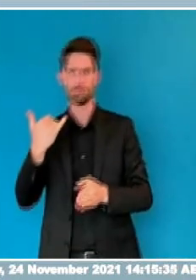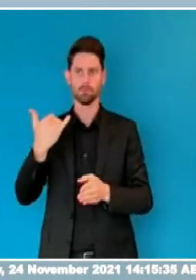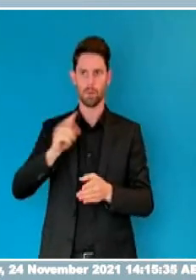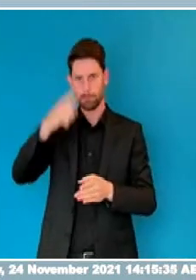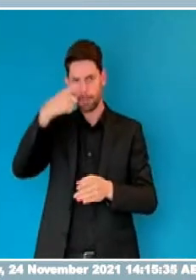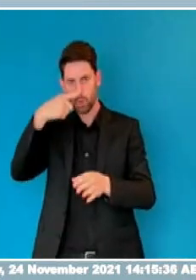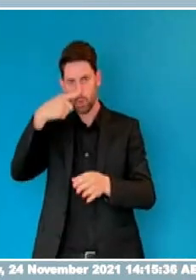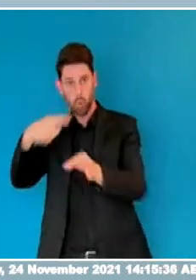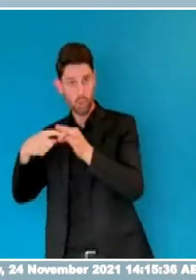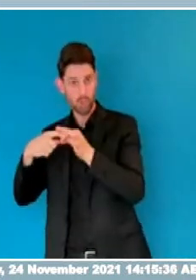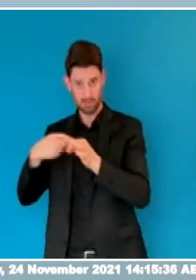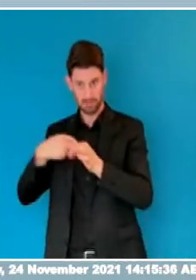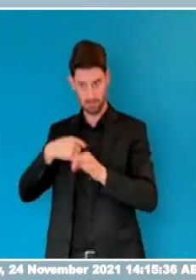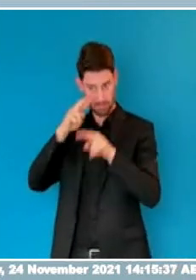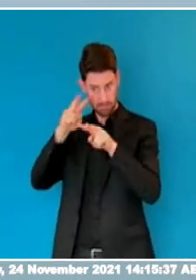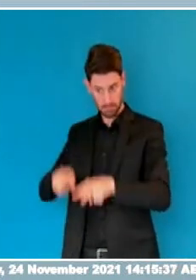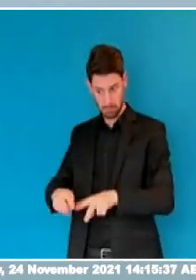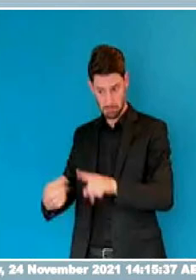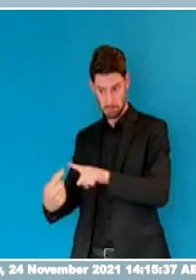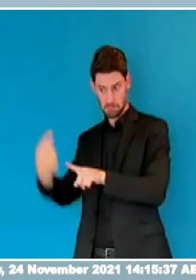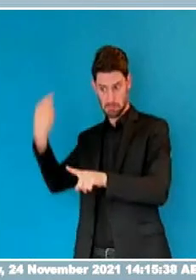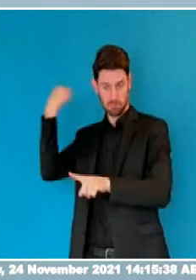very little reference to disability.